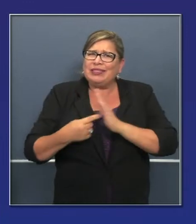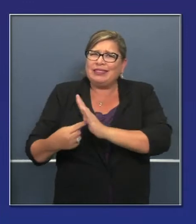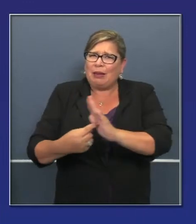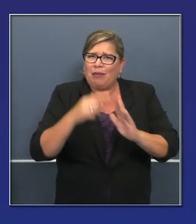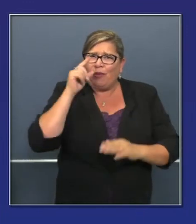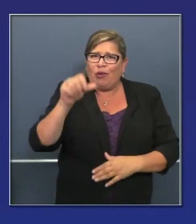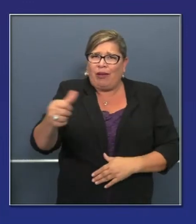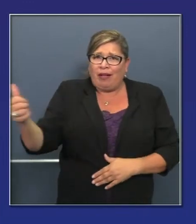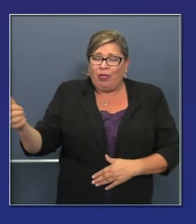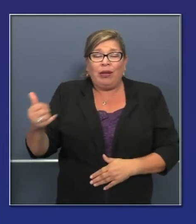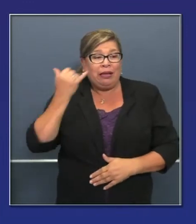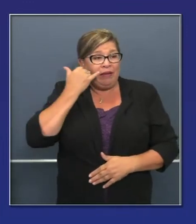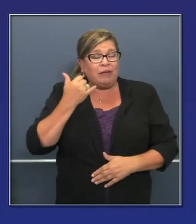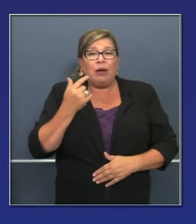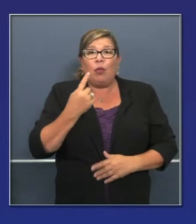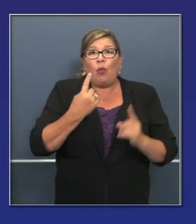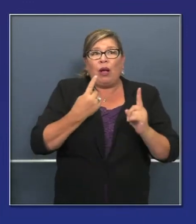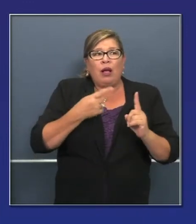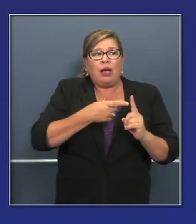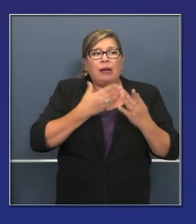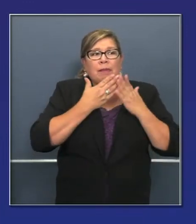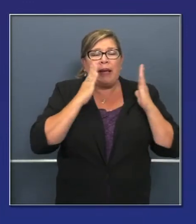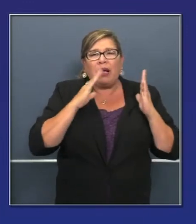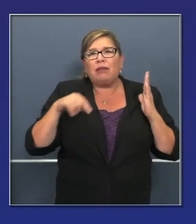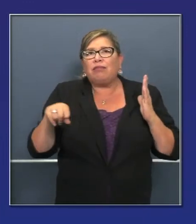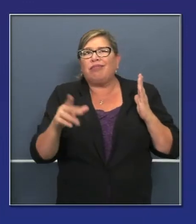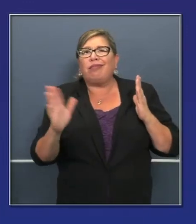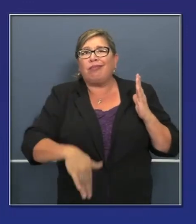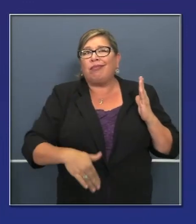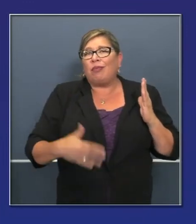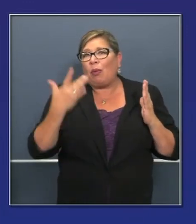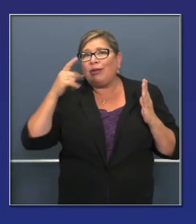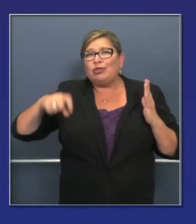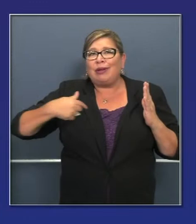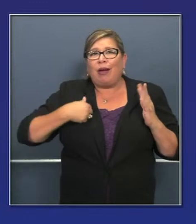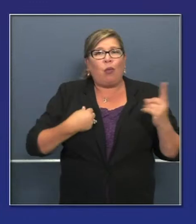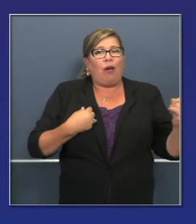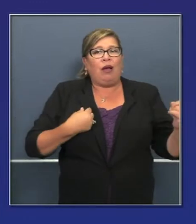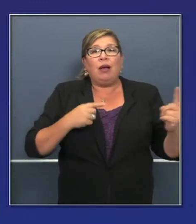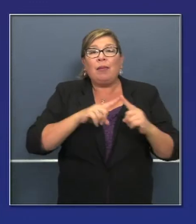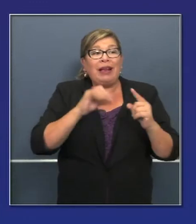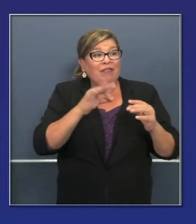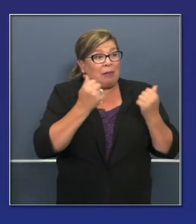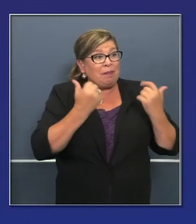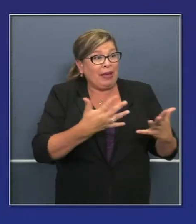more and more people see people doing something not just for themselves but for others they're